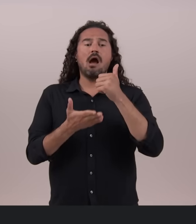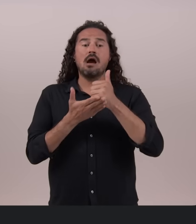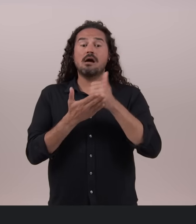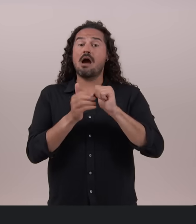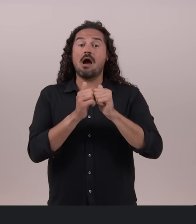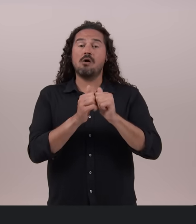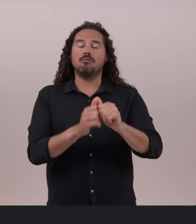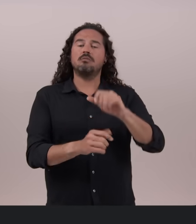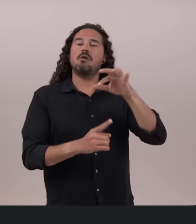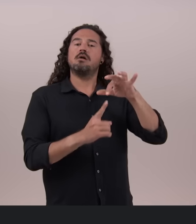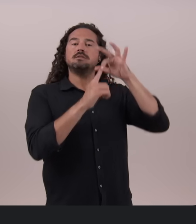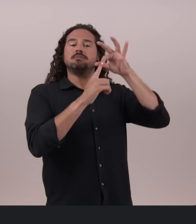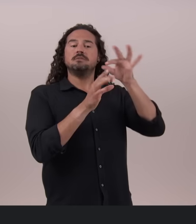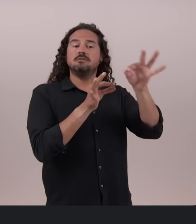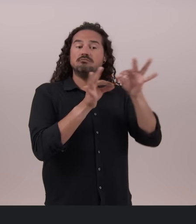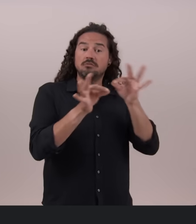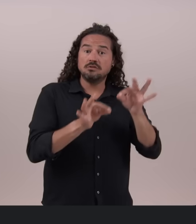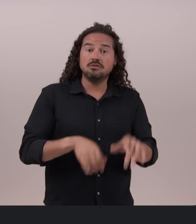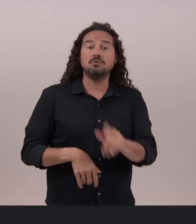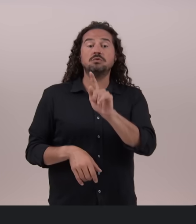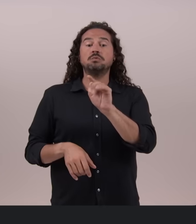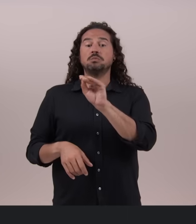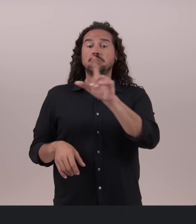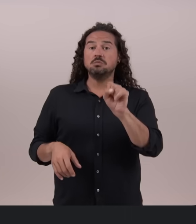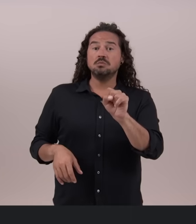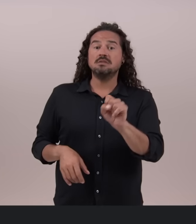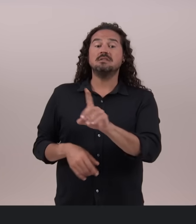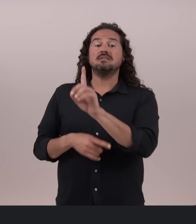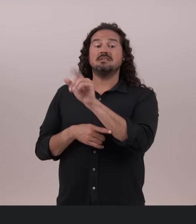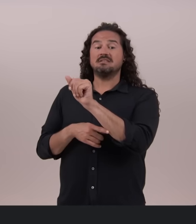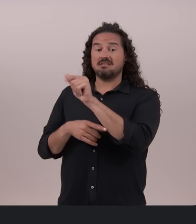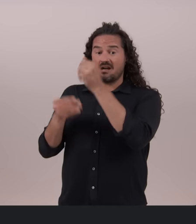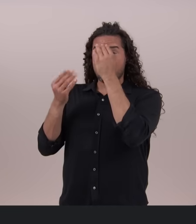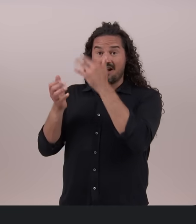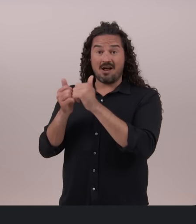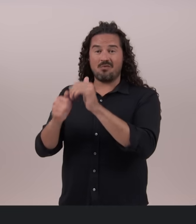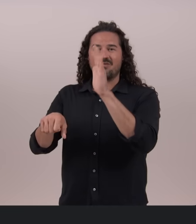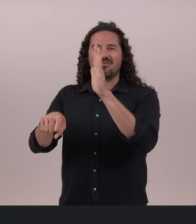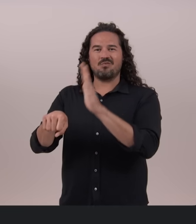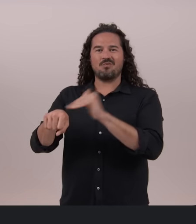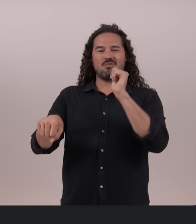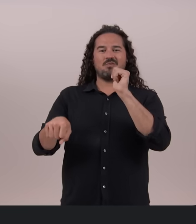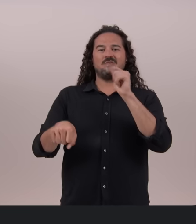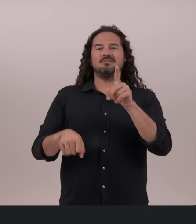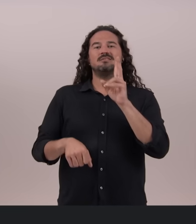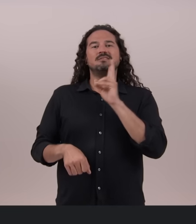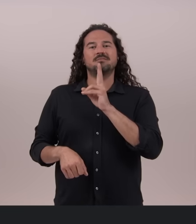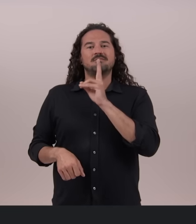and data through a single call to the Gemini API. But building agents is one part of the puzzle.